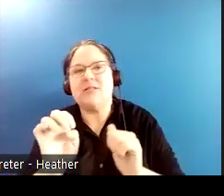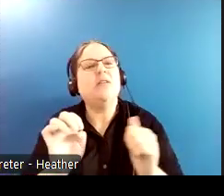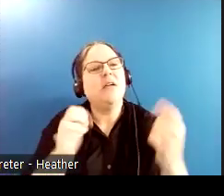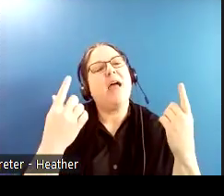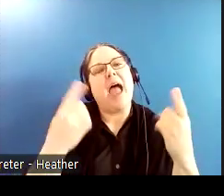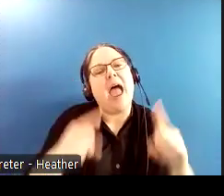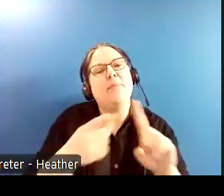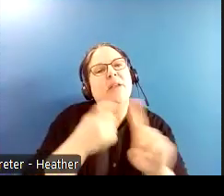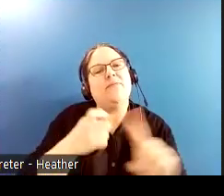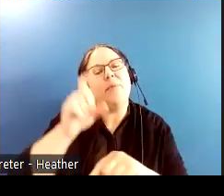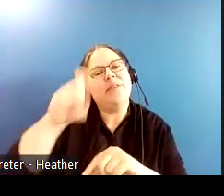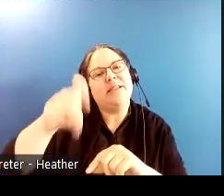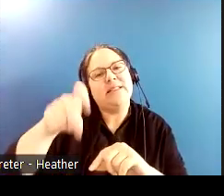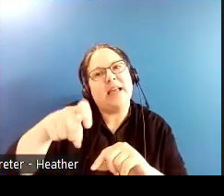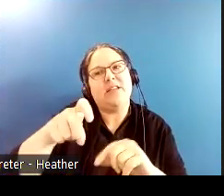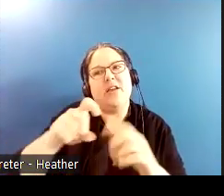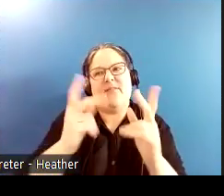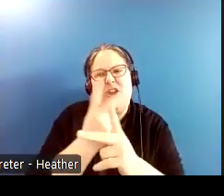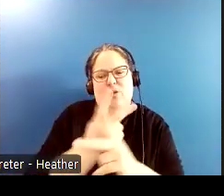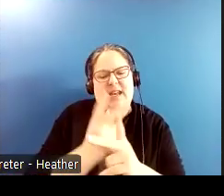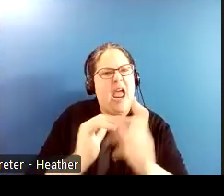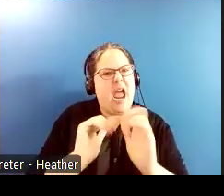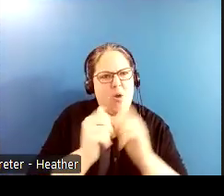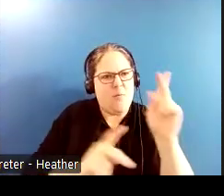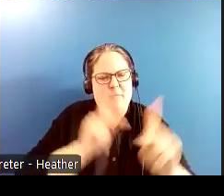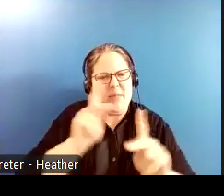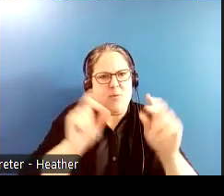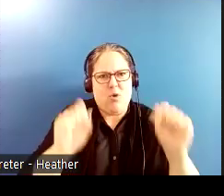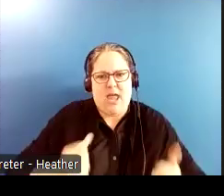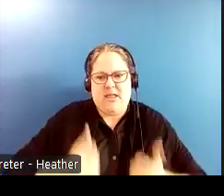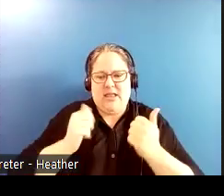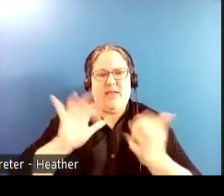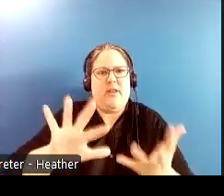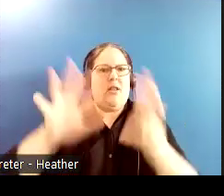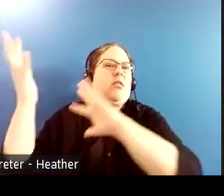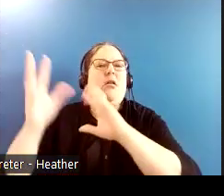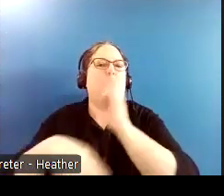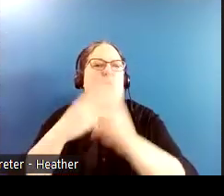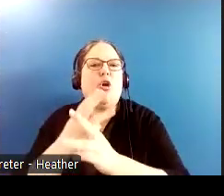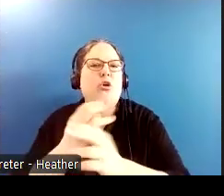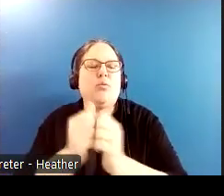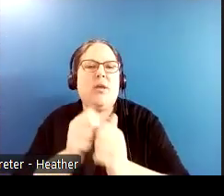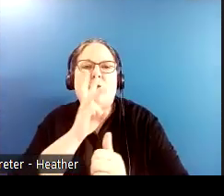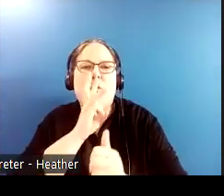necessity of figuring out how people could live through a chaotic and unpredictable world. Um